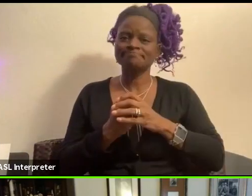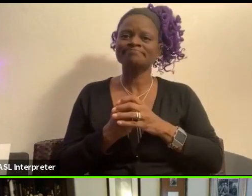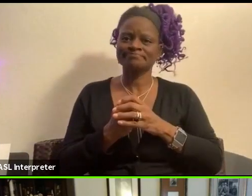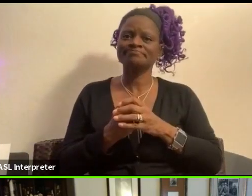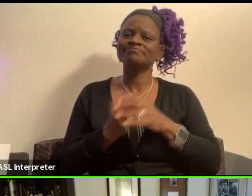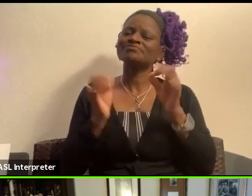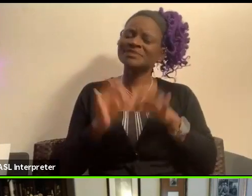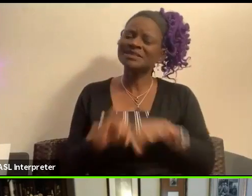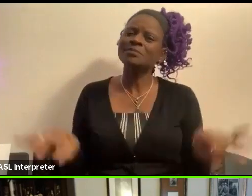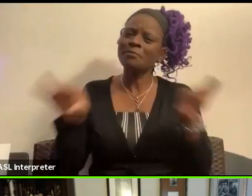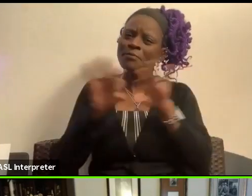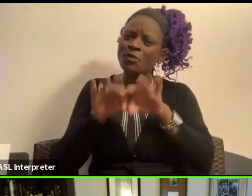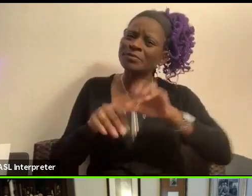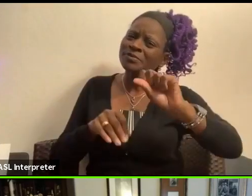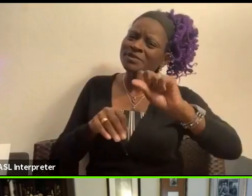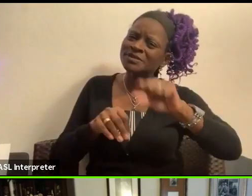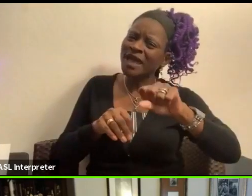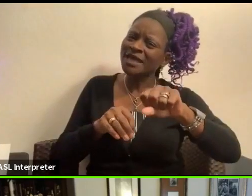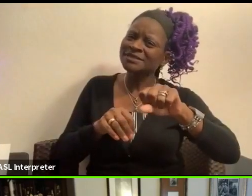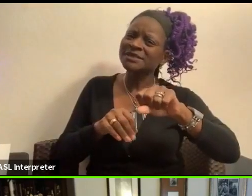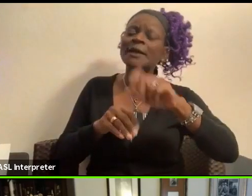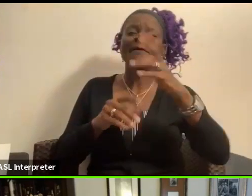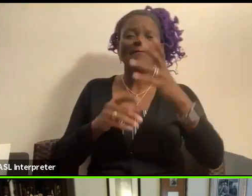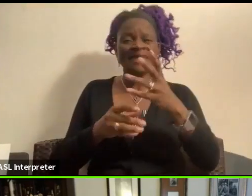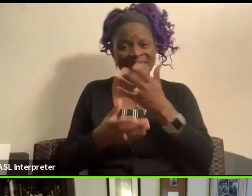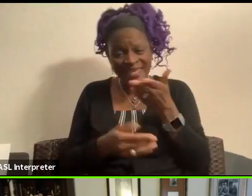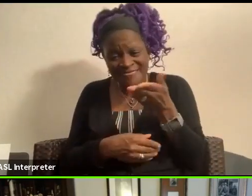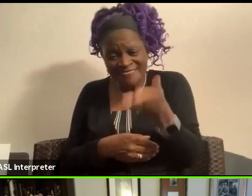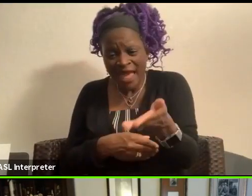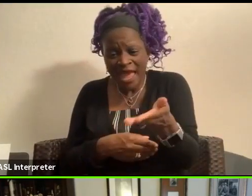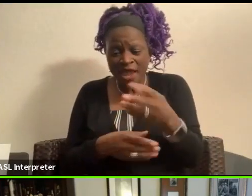in-person instruction as well as online instruction.